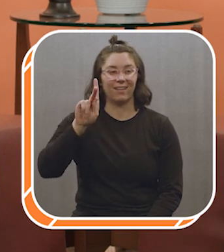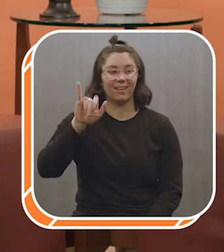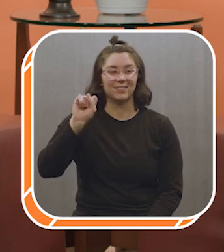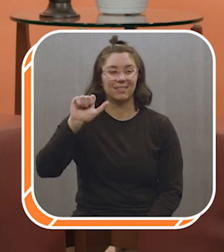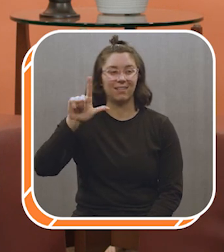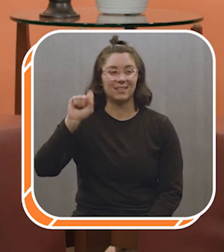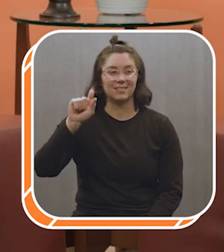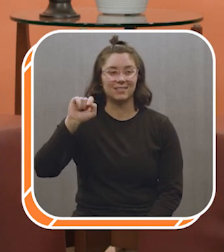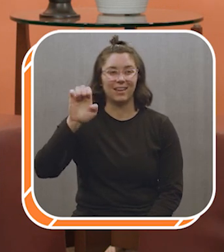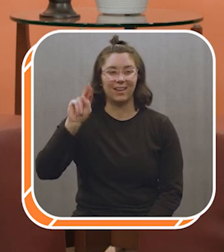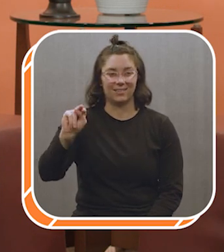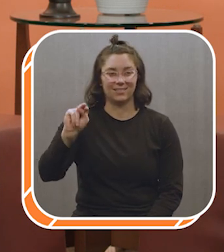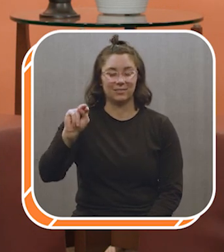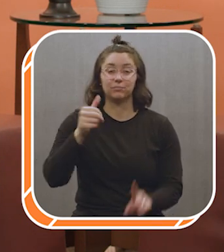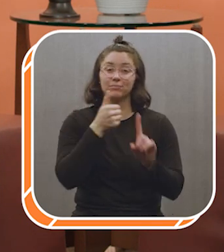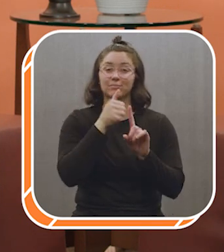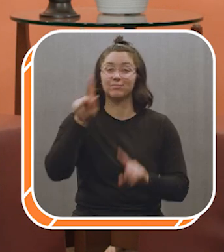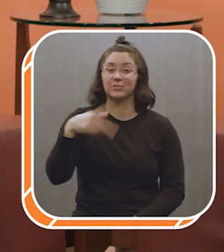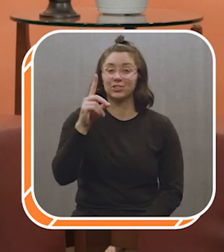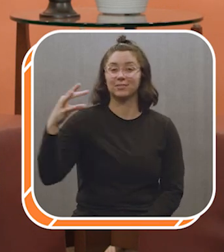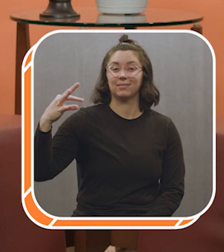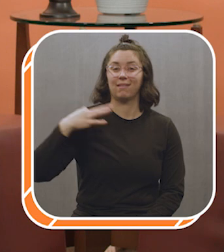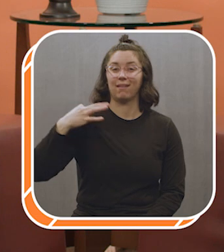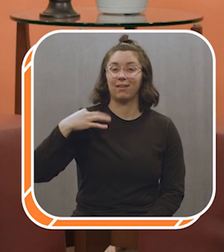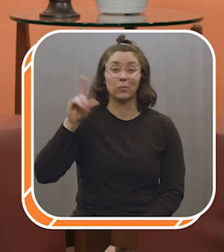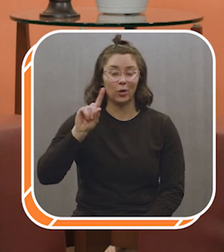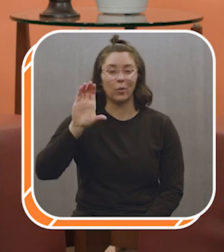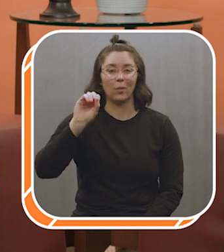and she is a PhD candidate at Cornell University